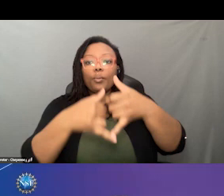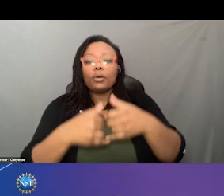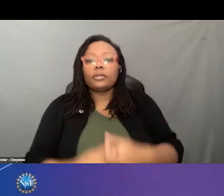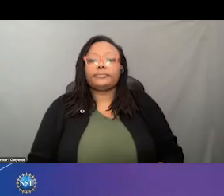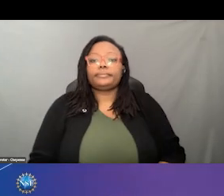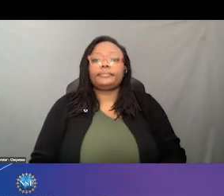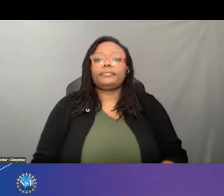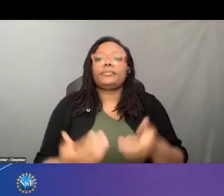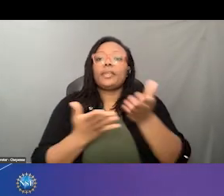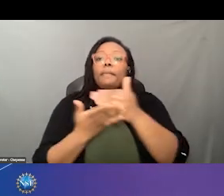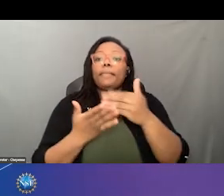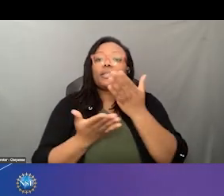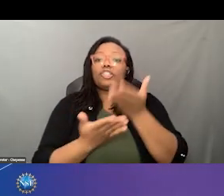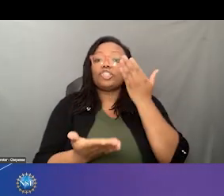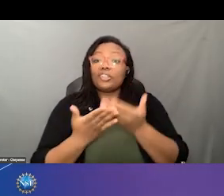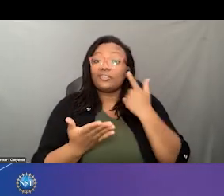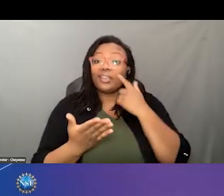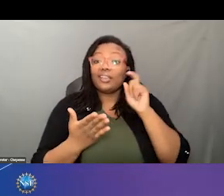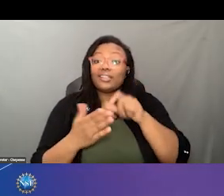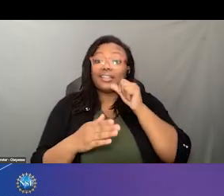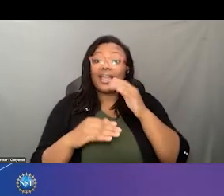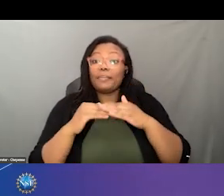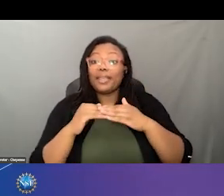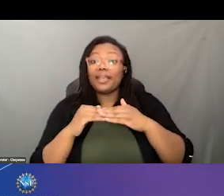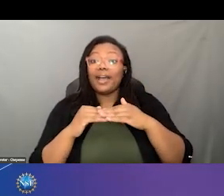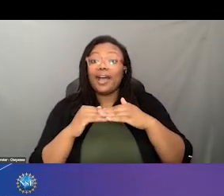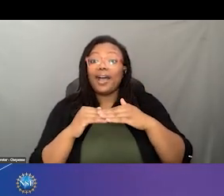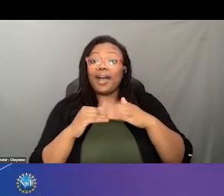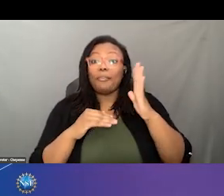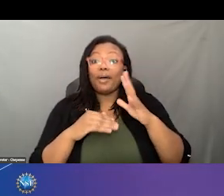Budget Justification: Your budget should be no more than five pages.